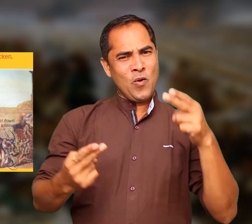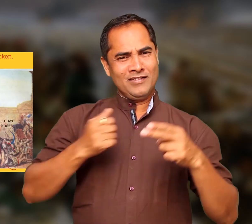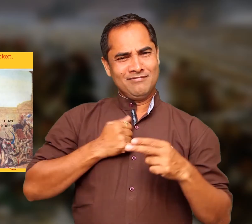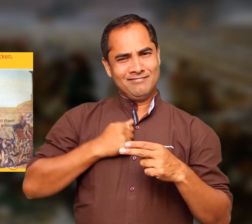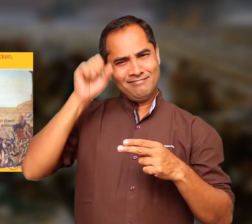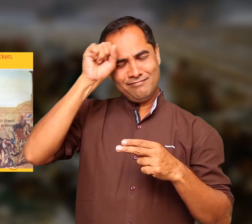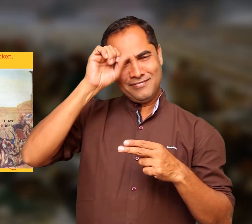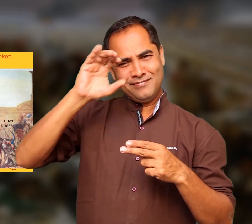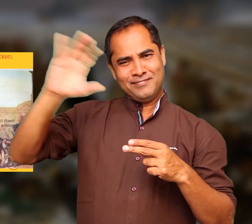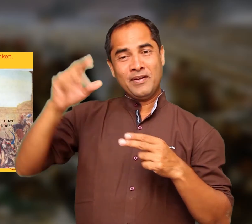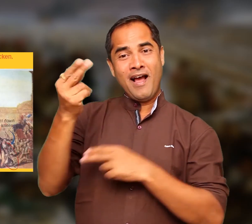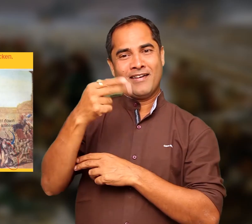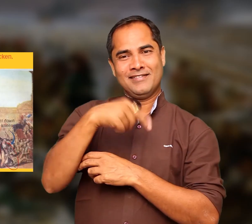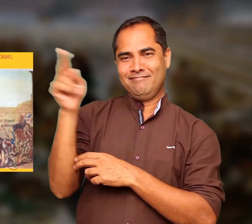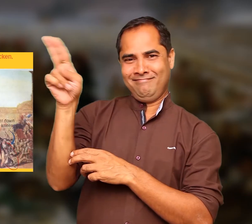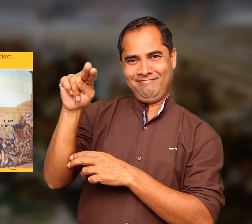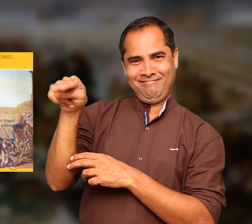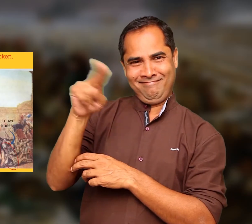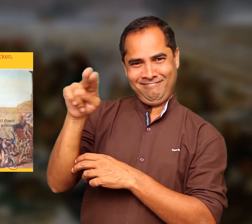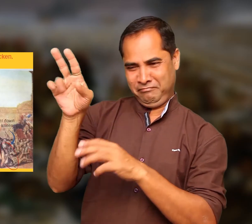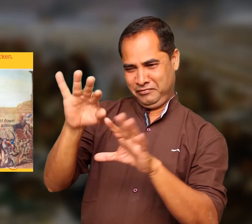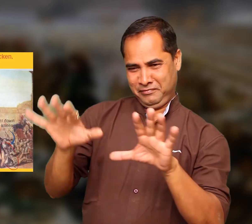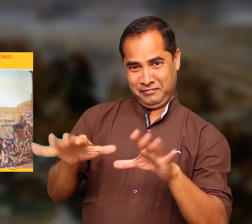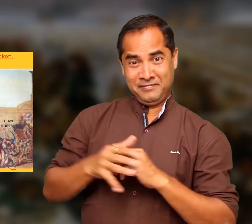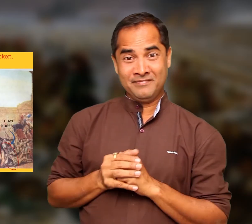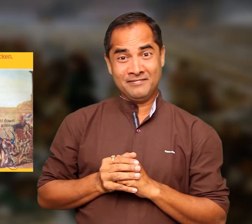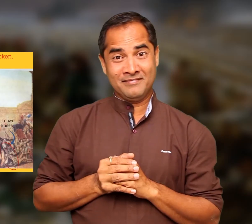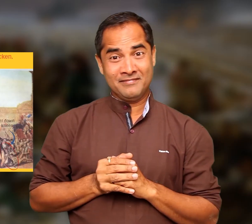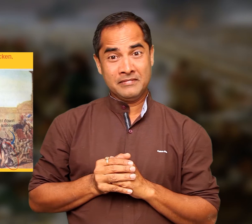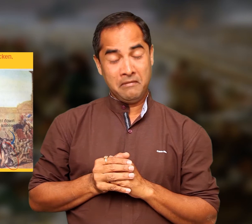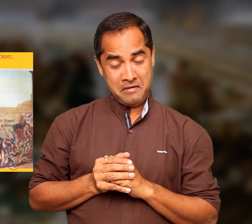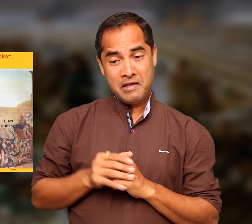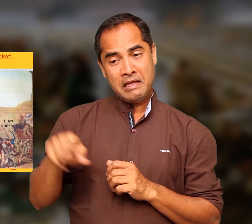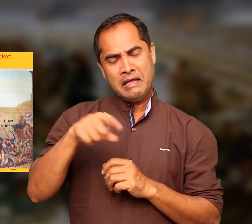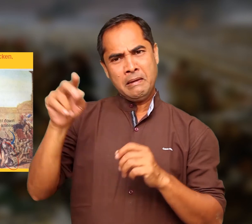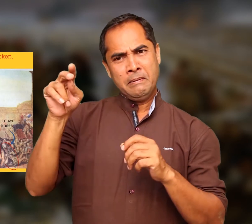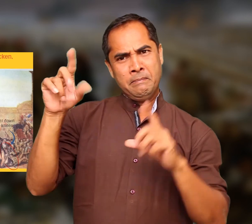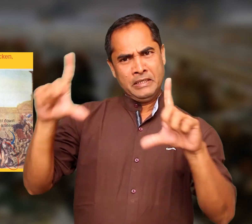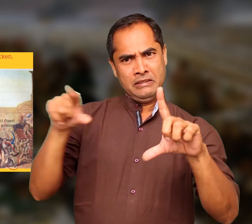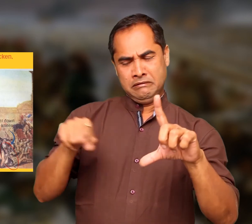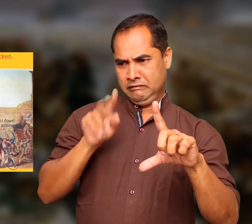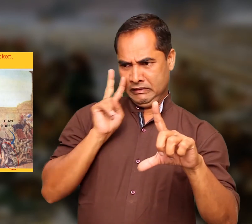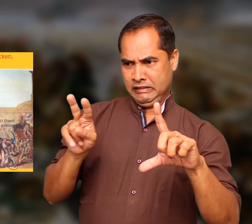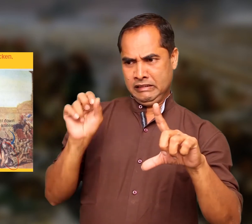This concept is beautifully represented in this painting. You can identify the